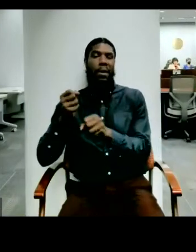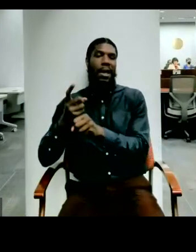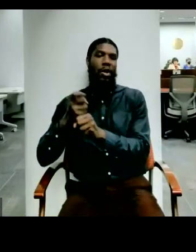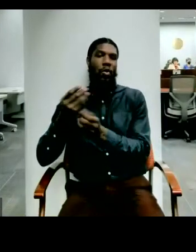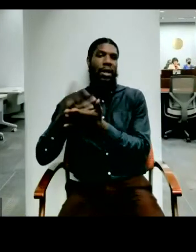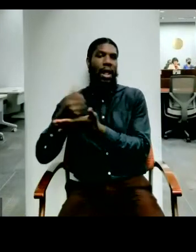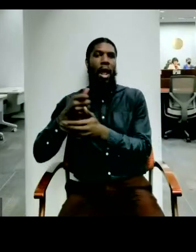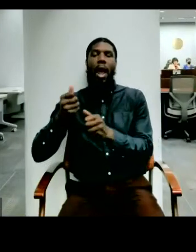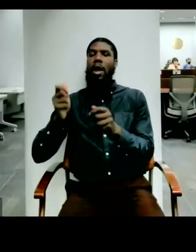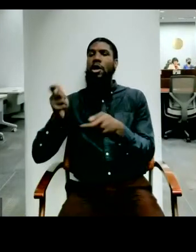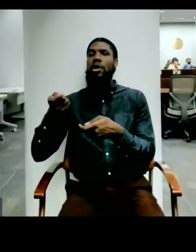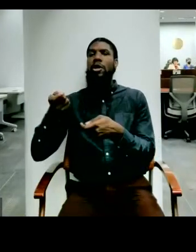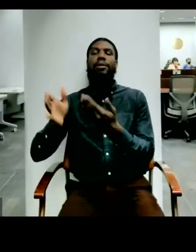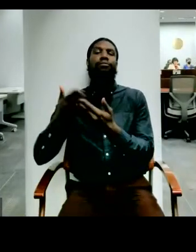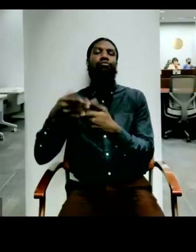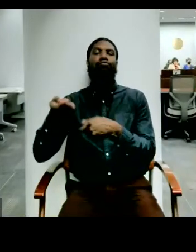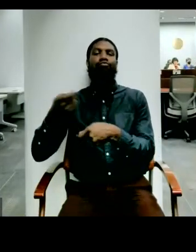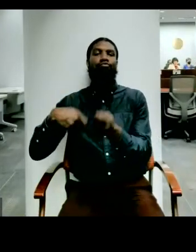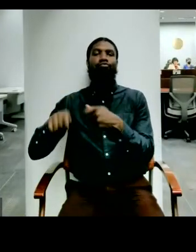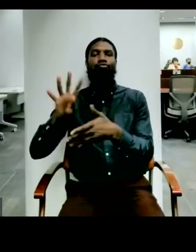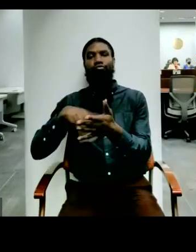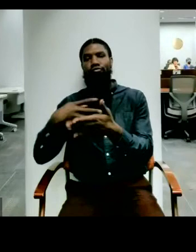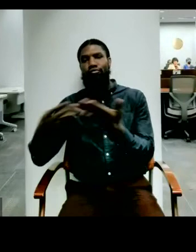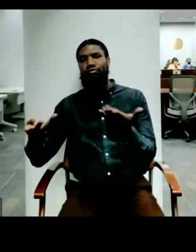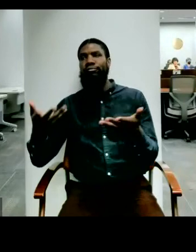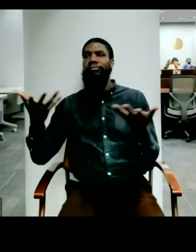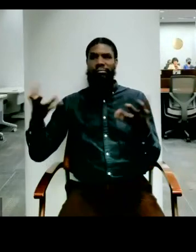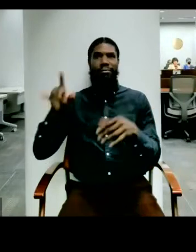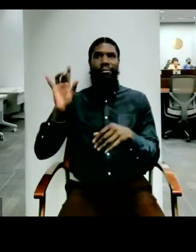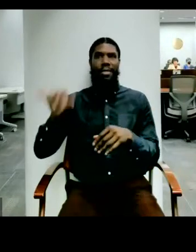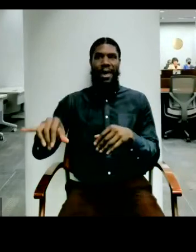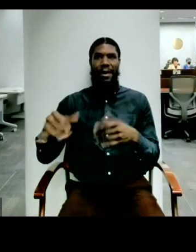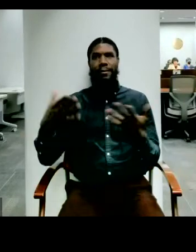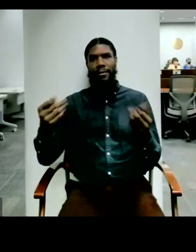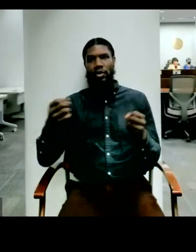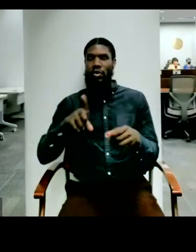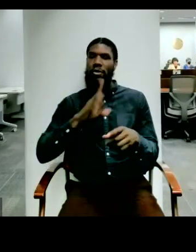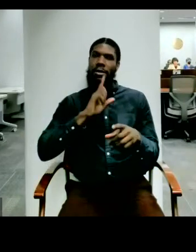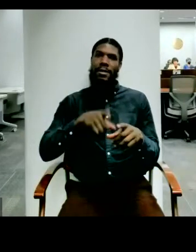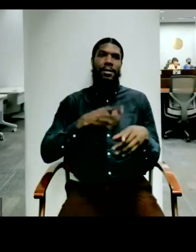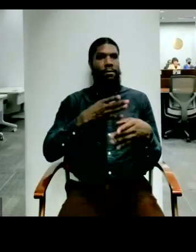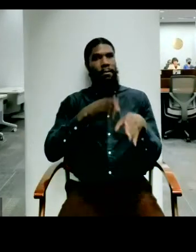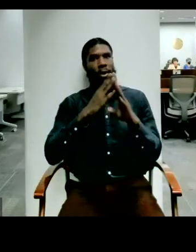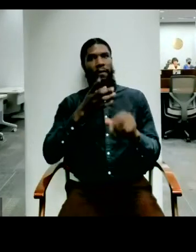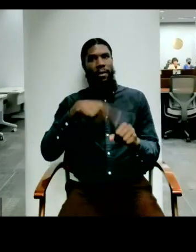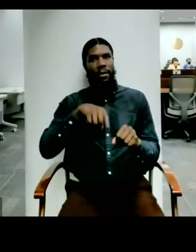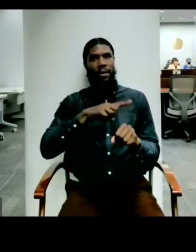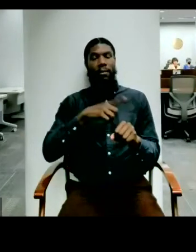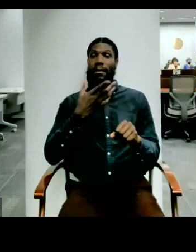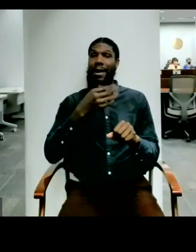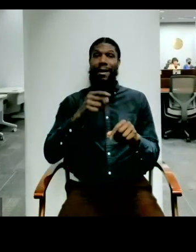we have also seen that this has been um a barrier for individuals to kind of move up in their job,